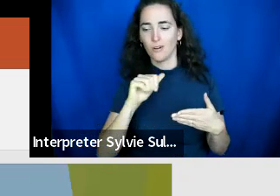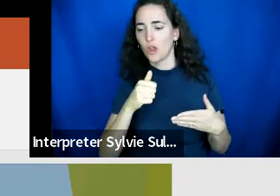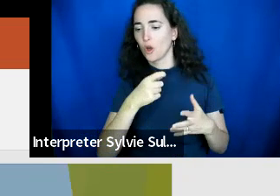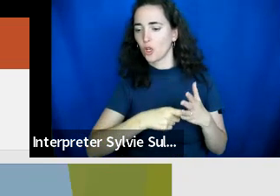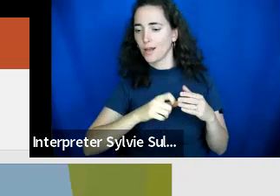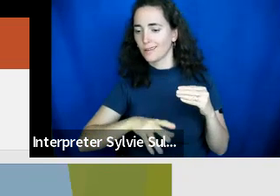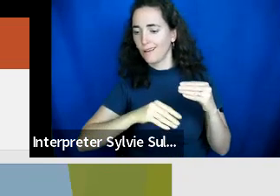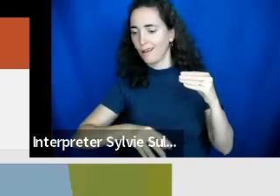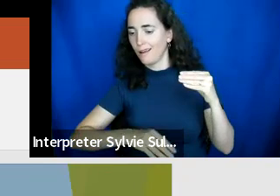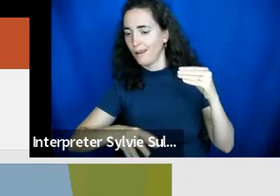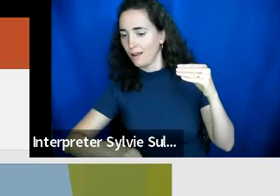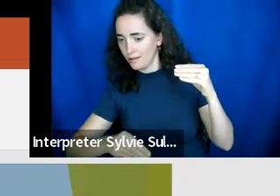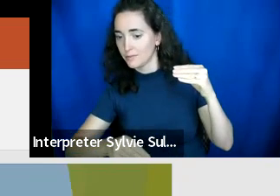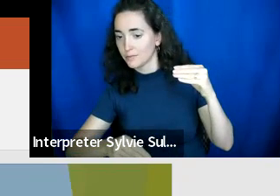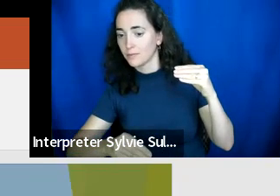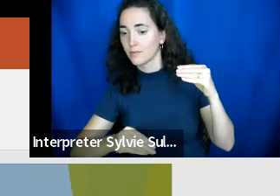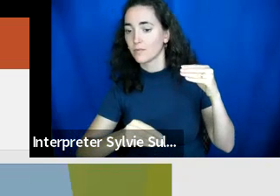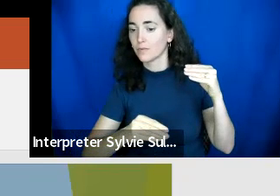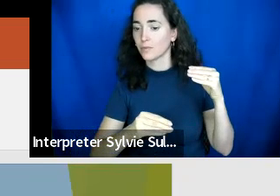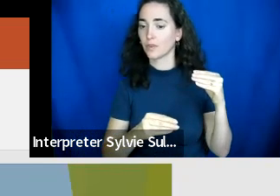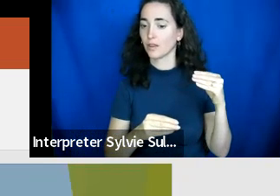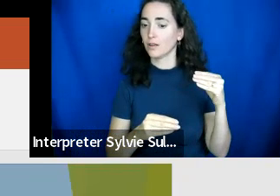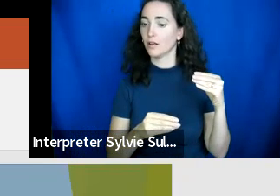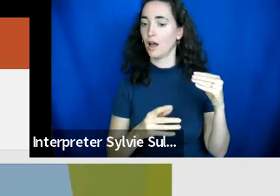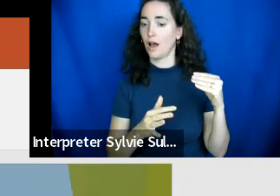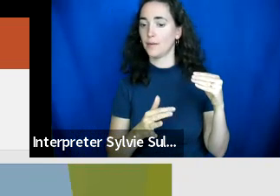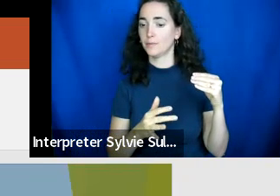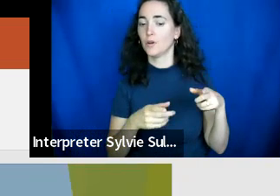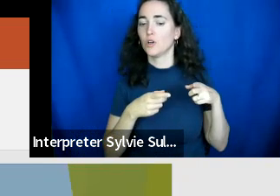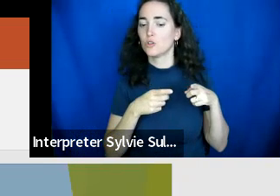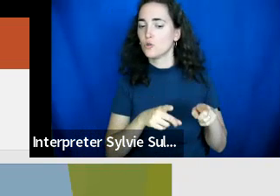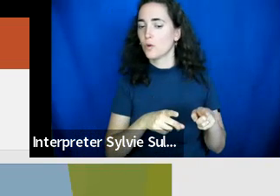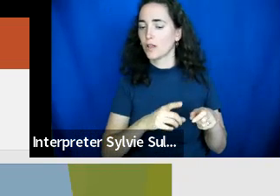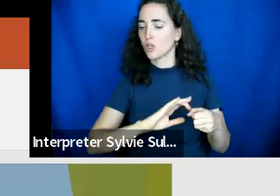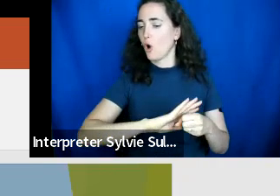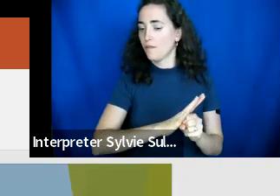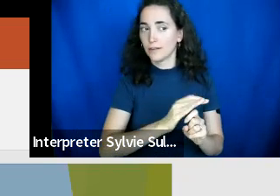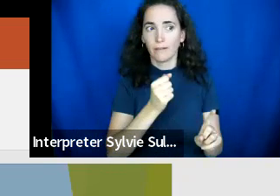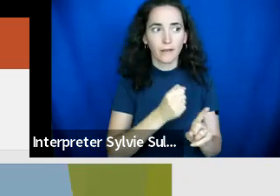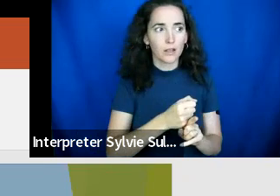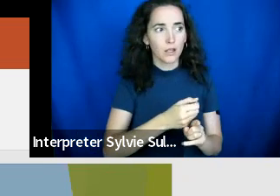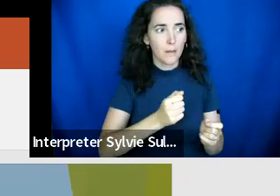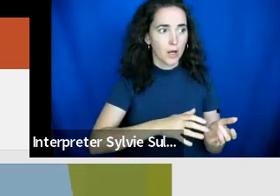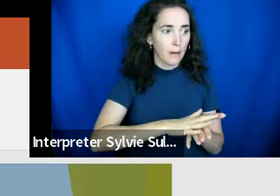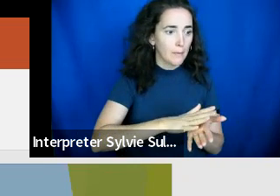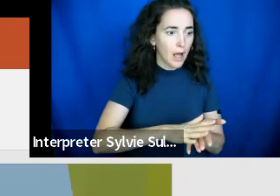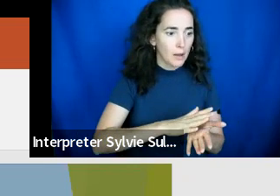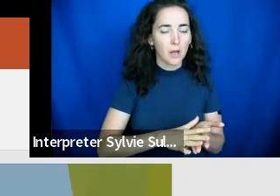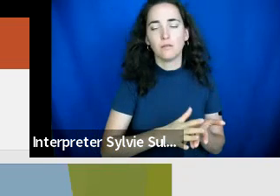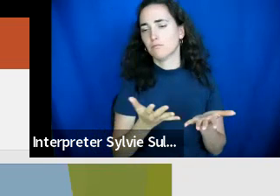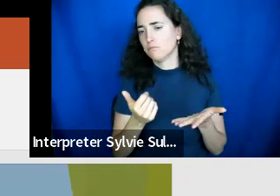providers have have had during during Covid.